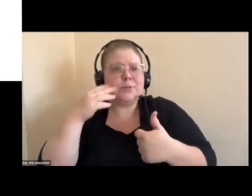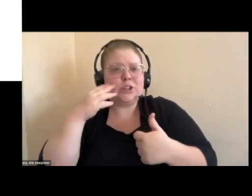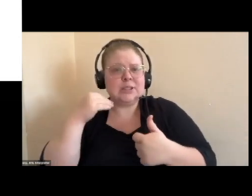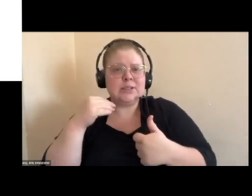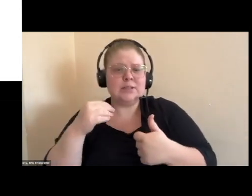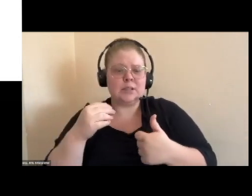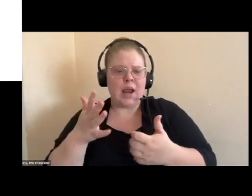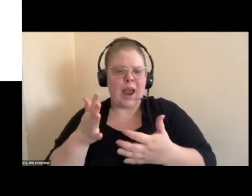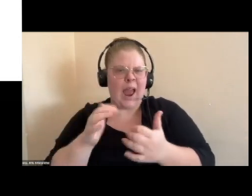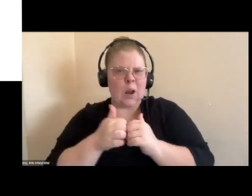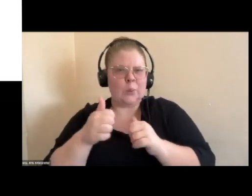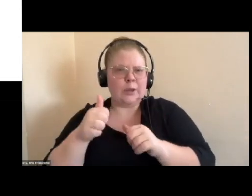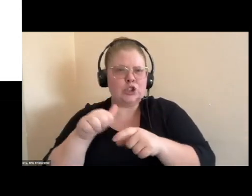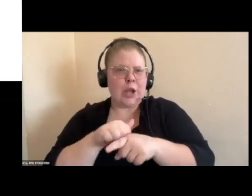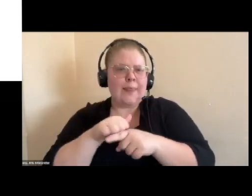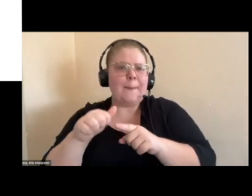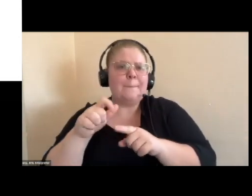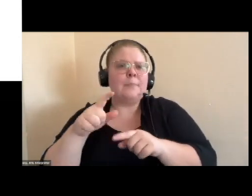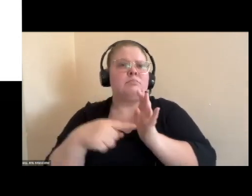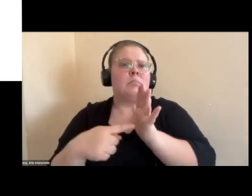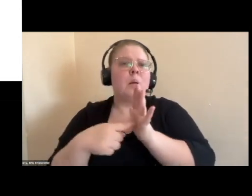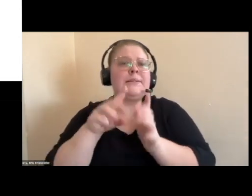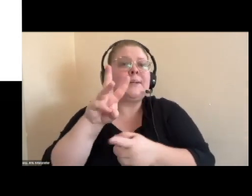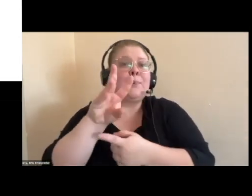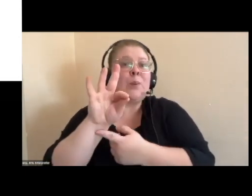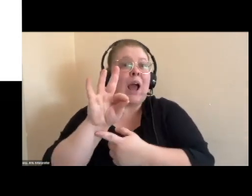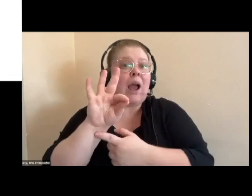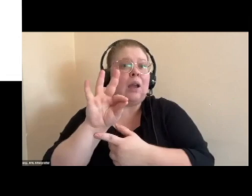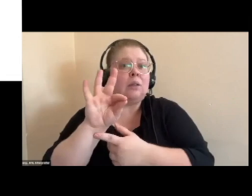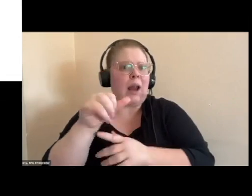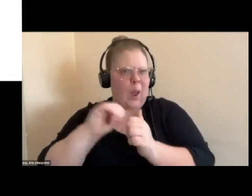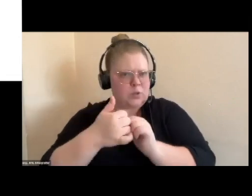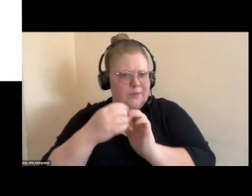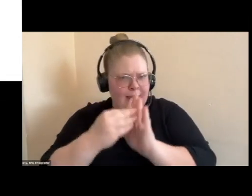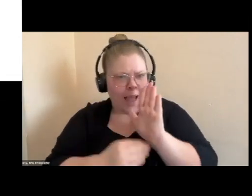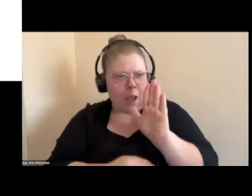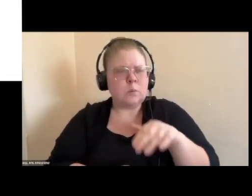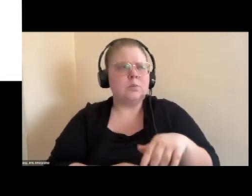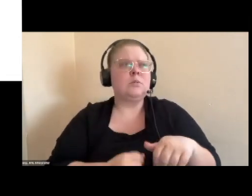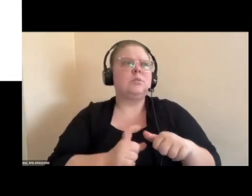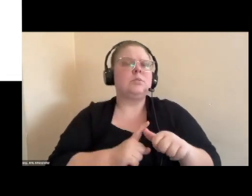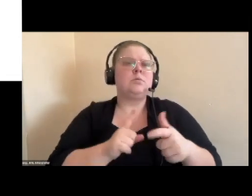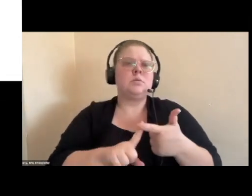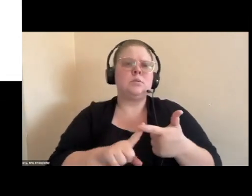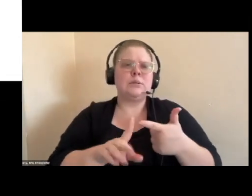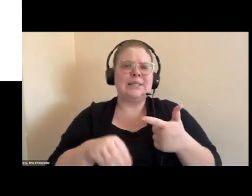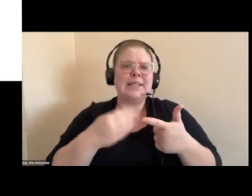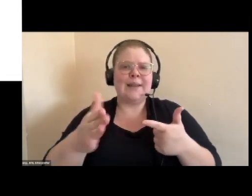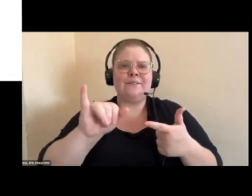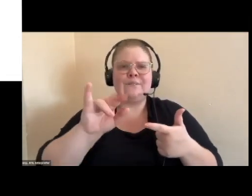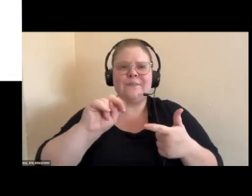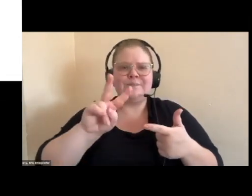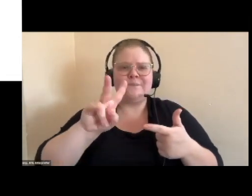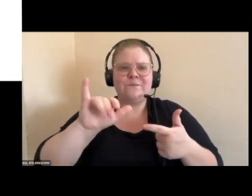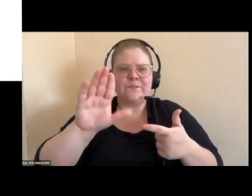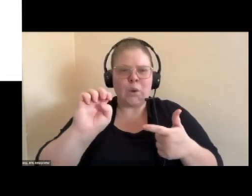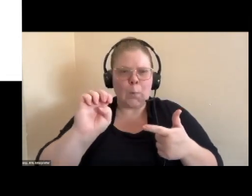to fill out a W9 and how do folks invoice us and what does that look like?